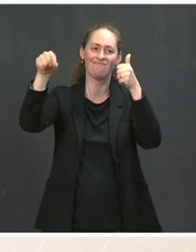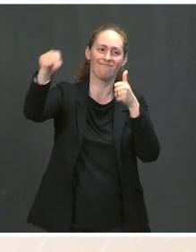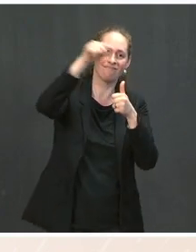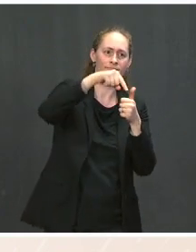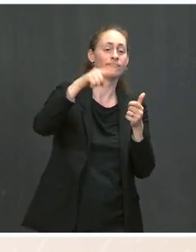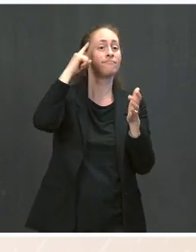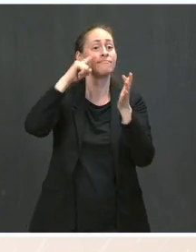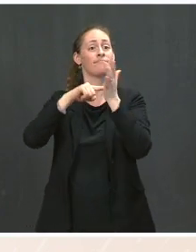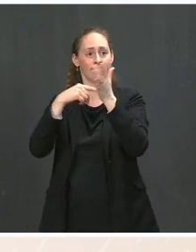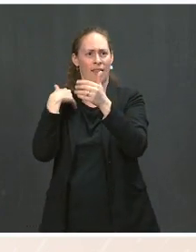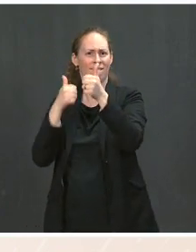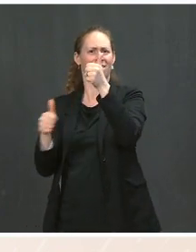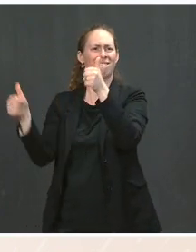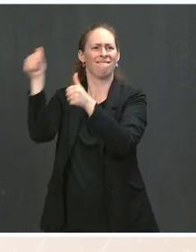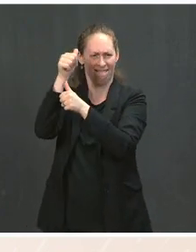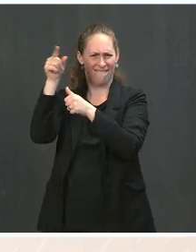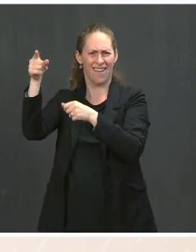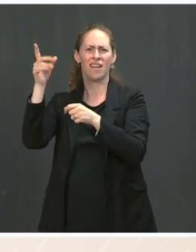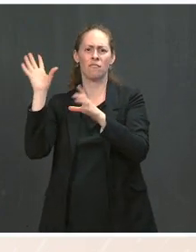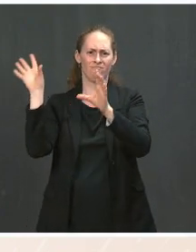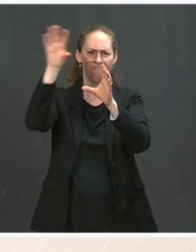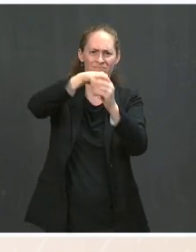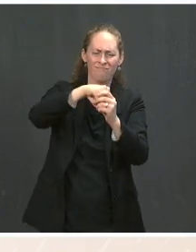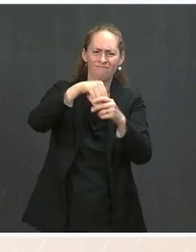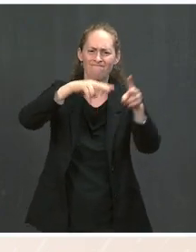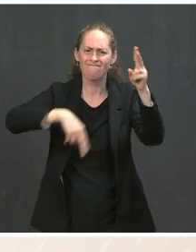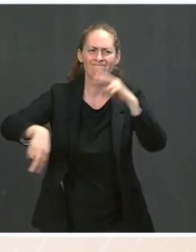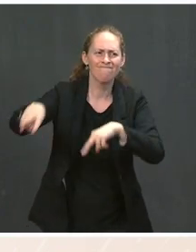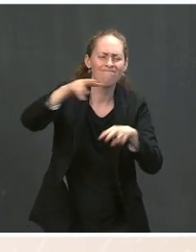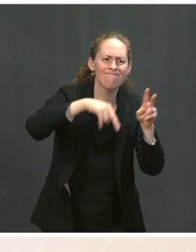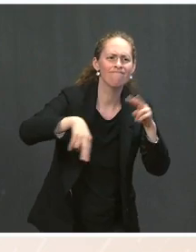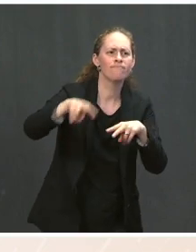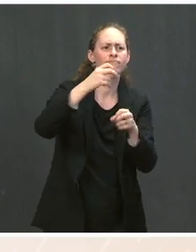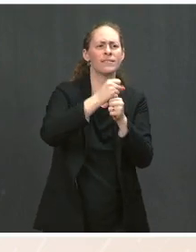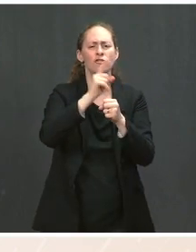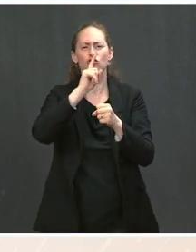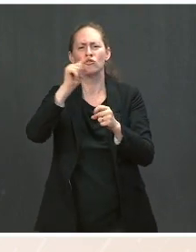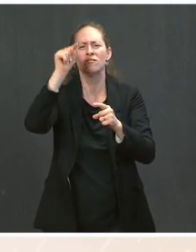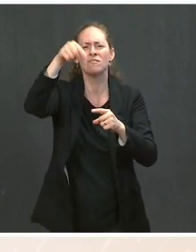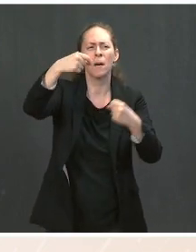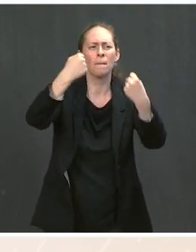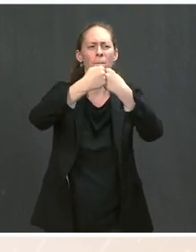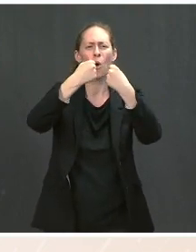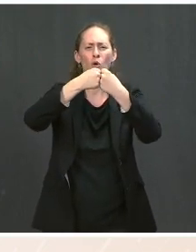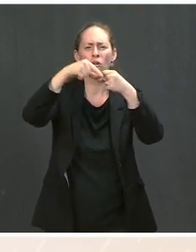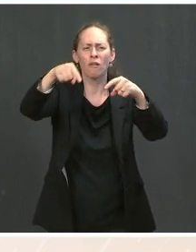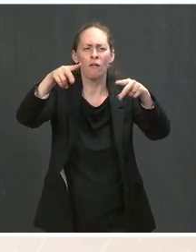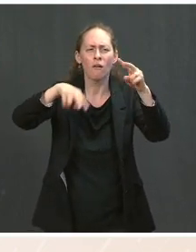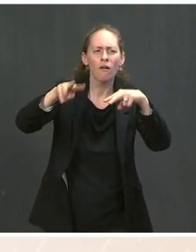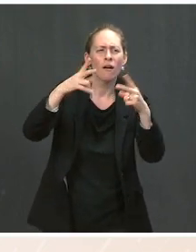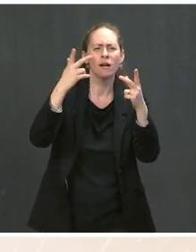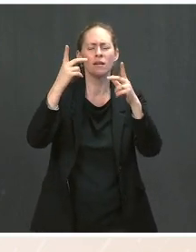a significant role overseeing the -- the Border Patrol facilities, overseeing a lot of steps and policy proposals